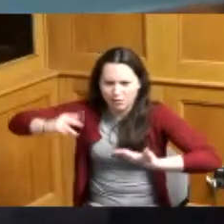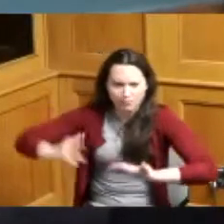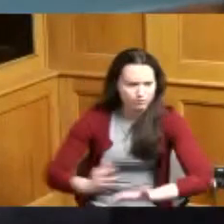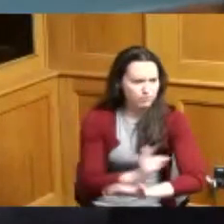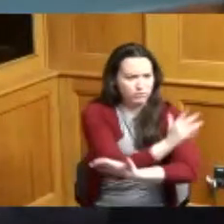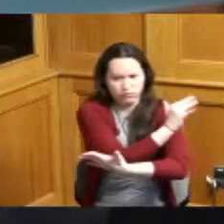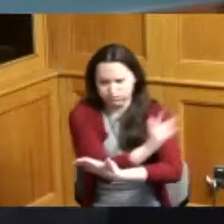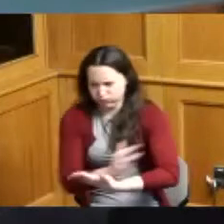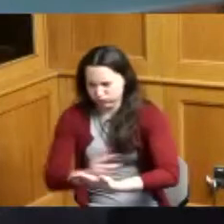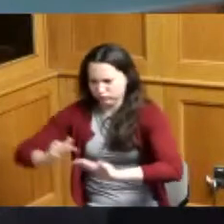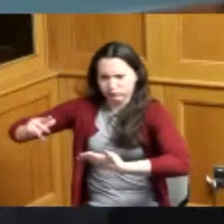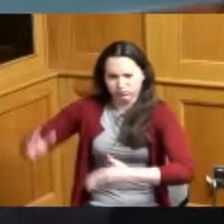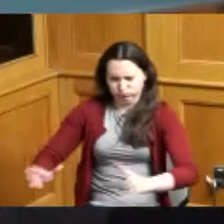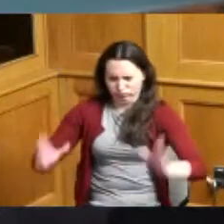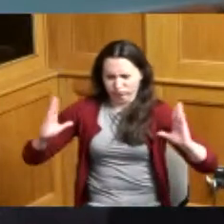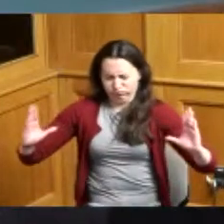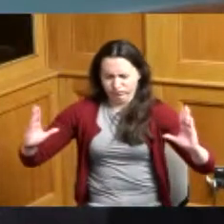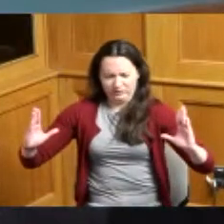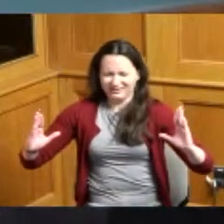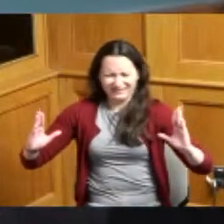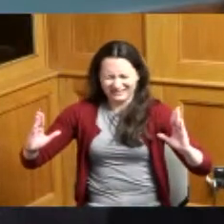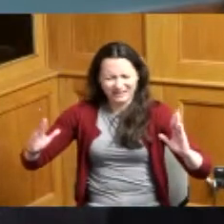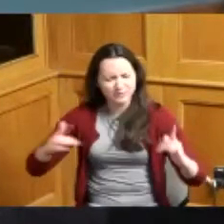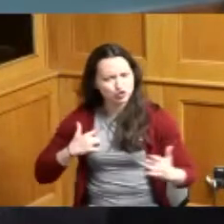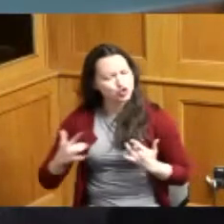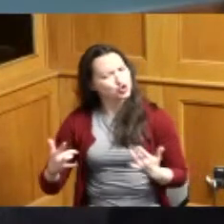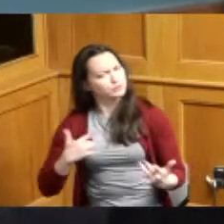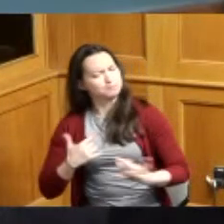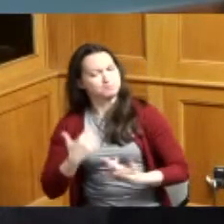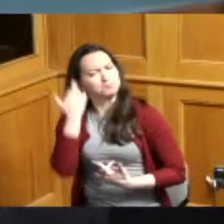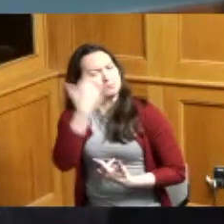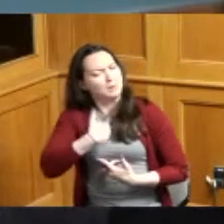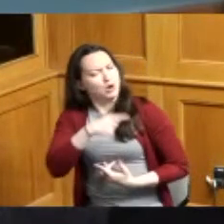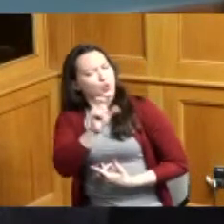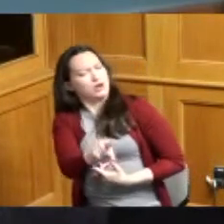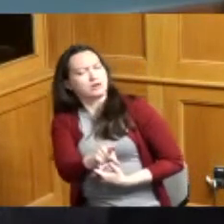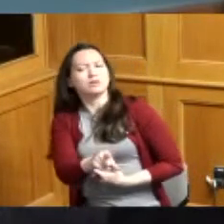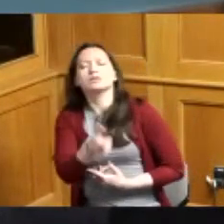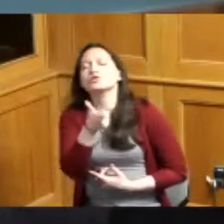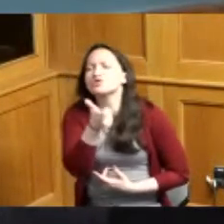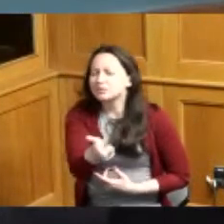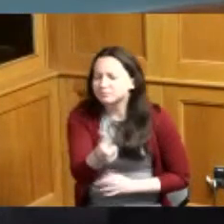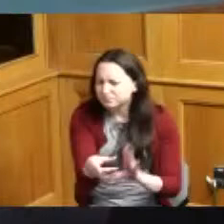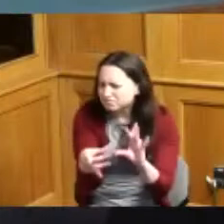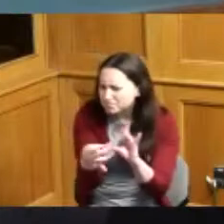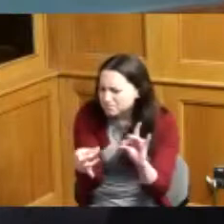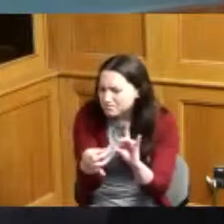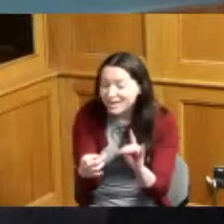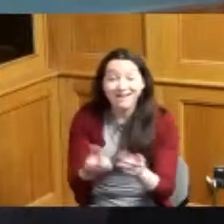um and so I was a little concerned about that but my question is are you saying when you sign this